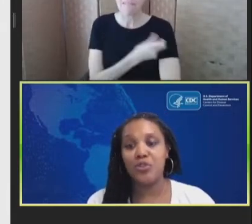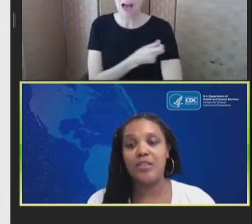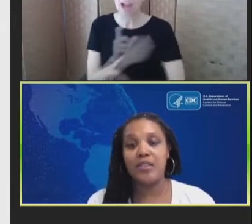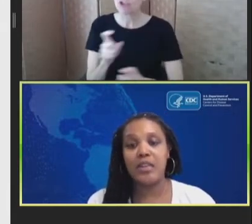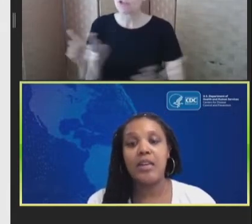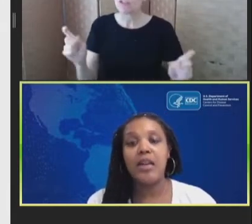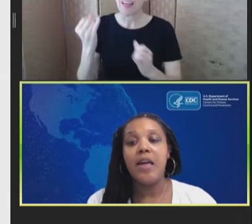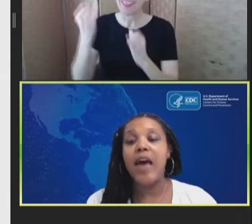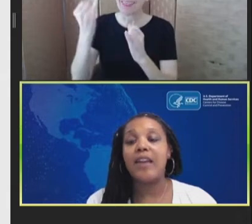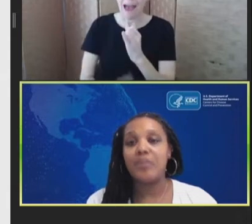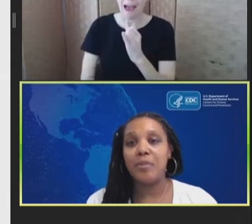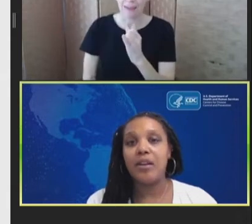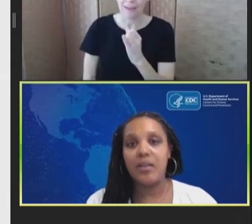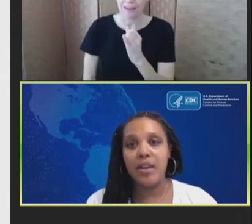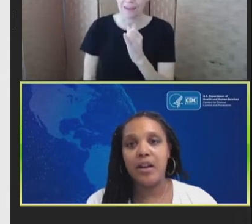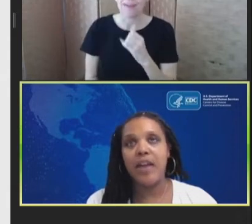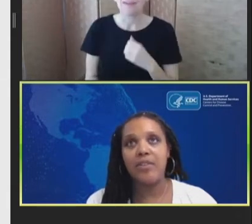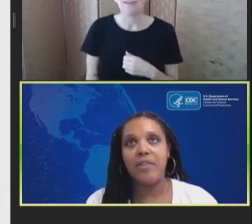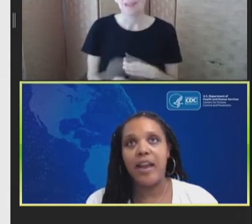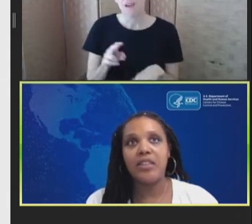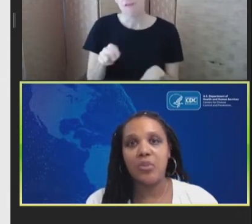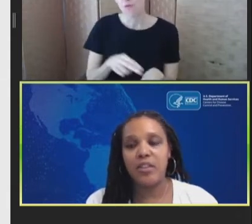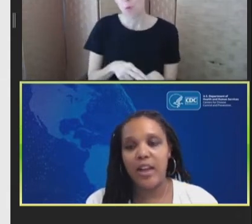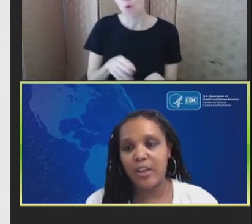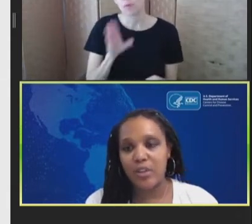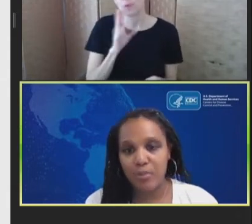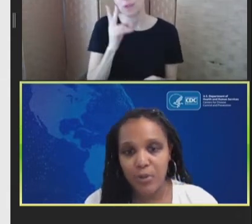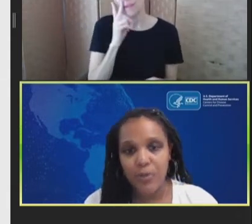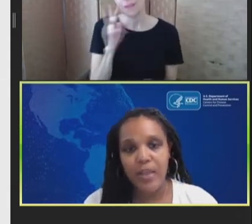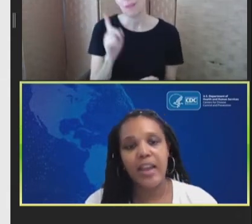you're going to see that disparity there, that the vaccine was not actually approved for that